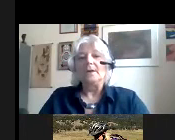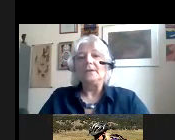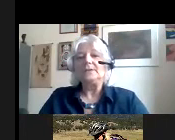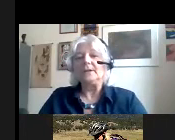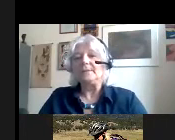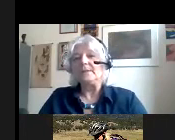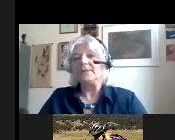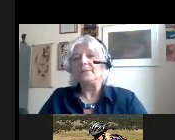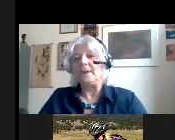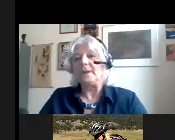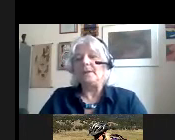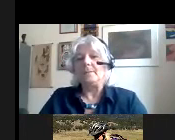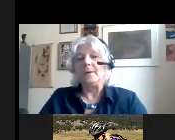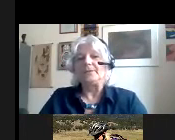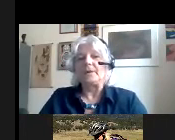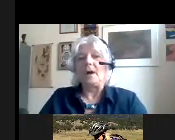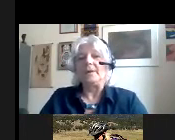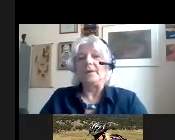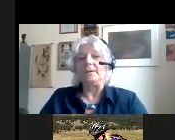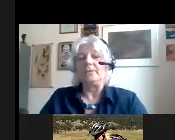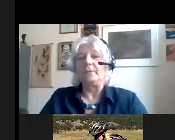These tend to be the three most common rebuttals